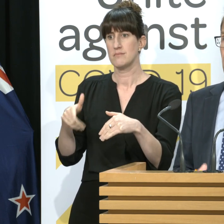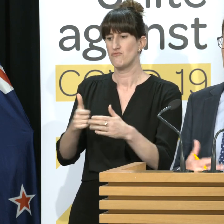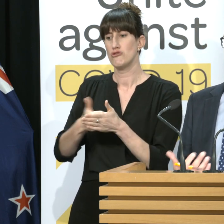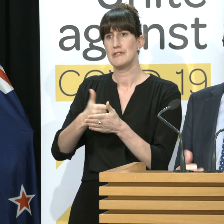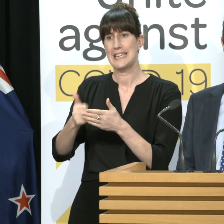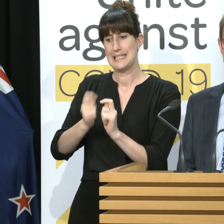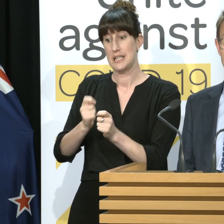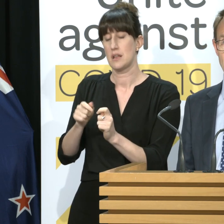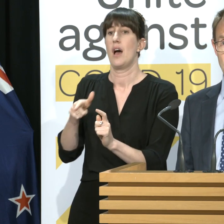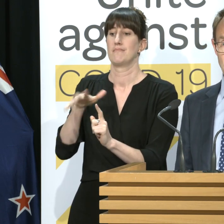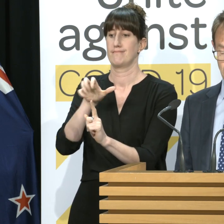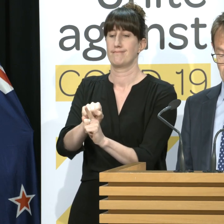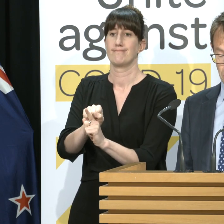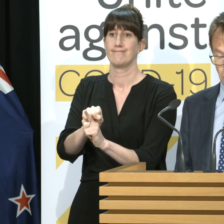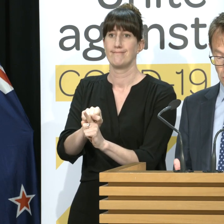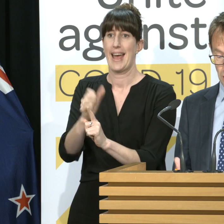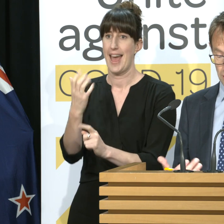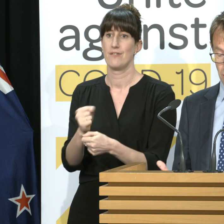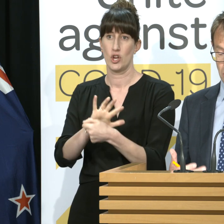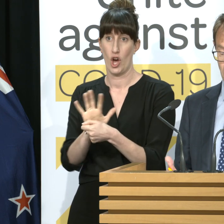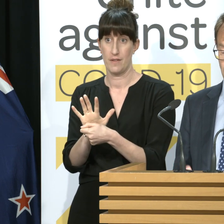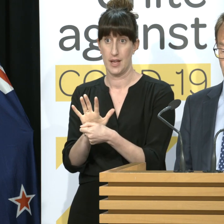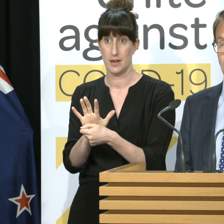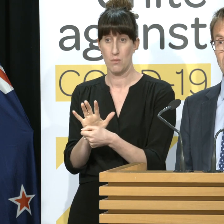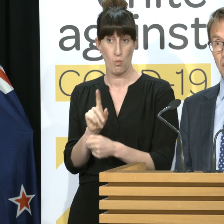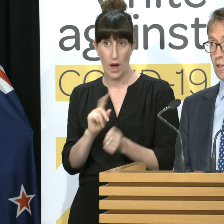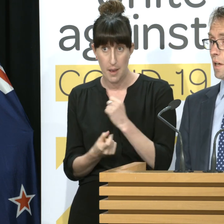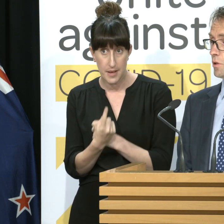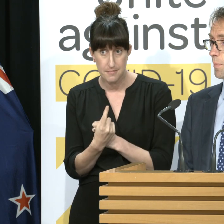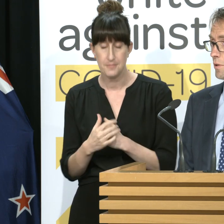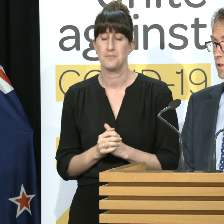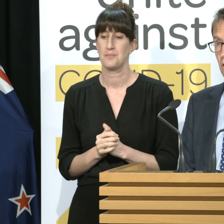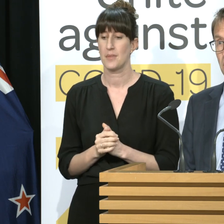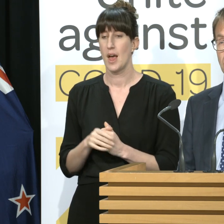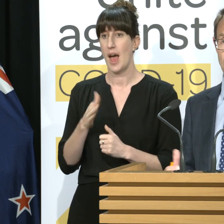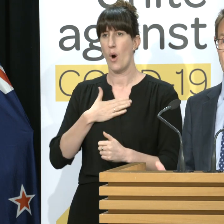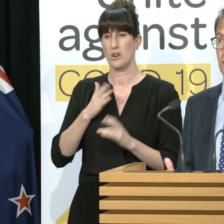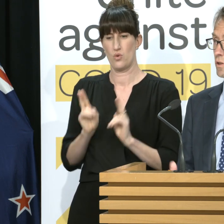In this situation, we would simply invoke our current test, trace, and isolate response that has served us